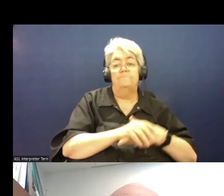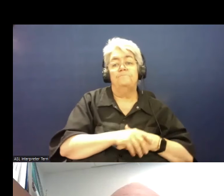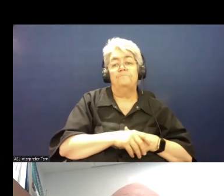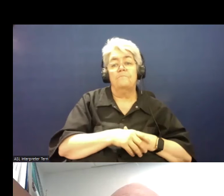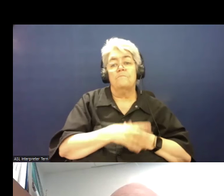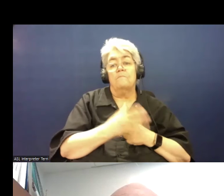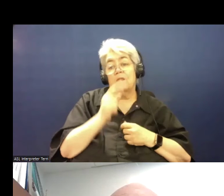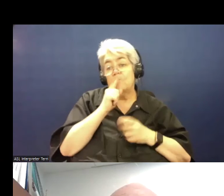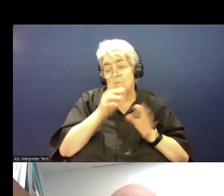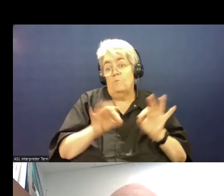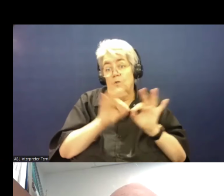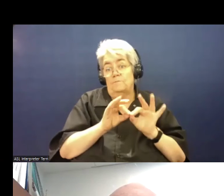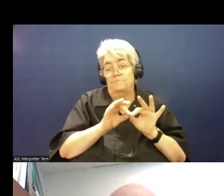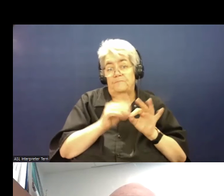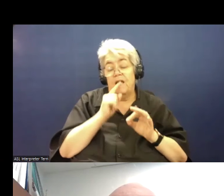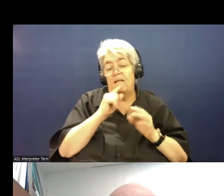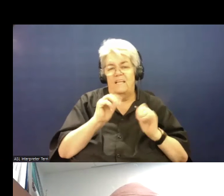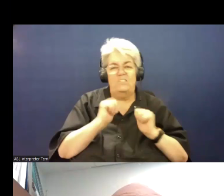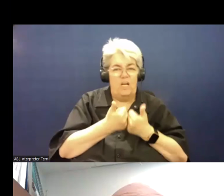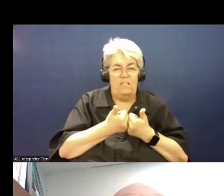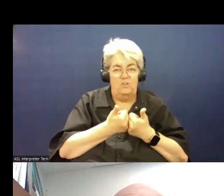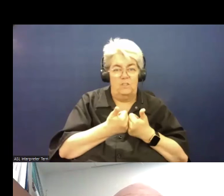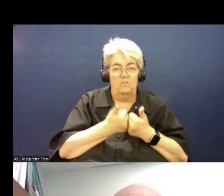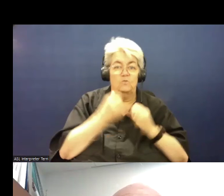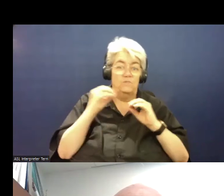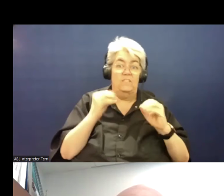OBVIOUSLY A CHALLENGING ONE. WE ARE ALSO CALLING,